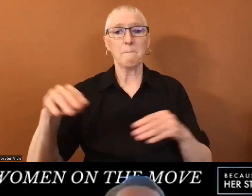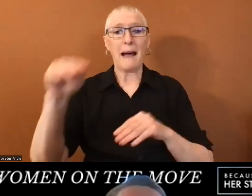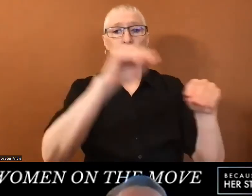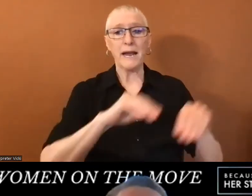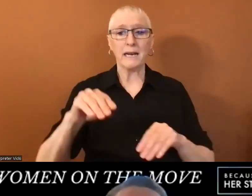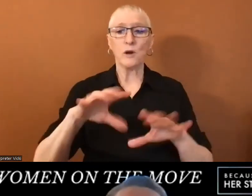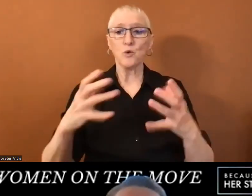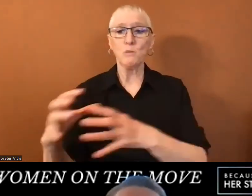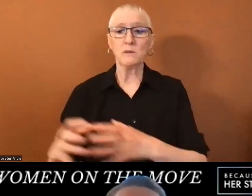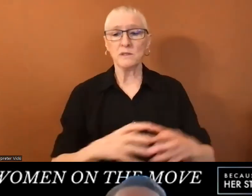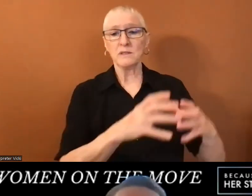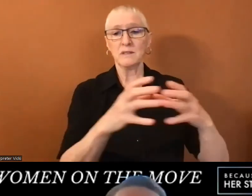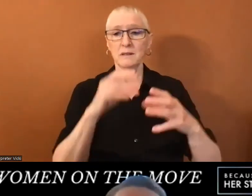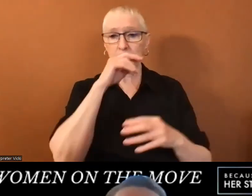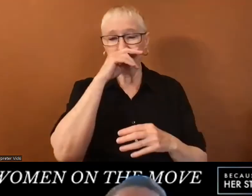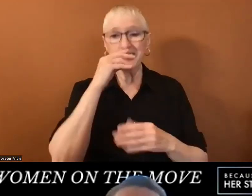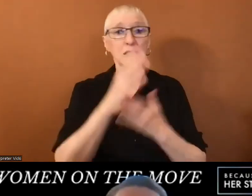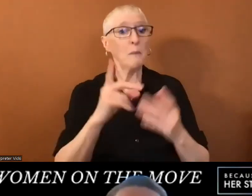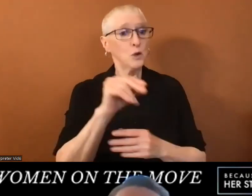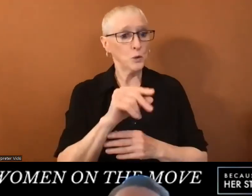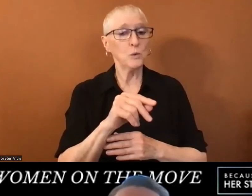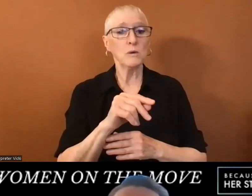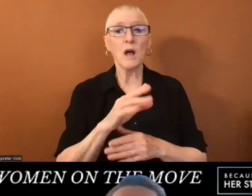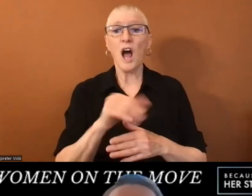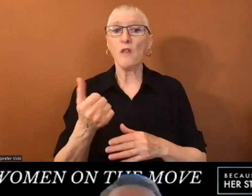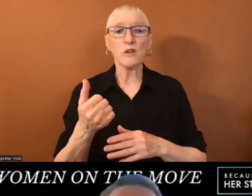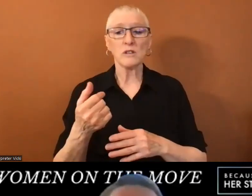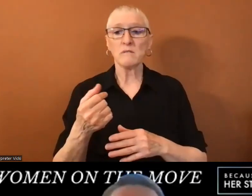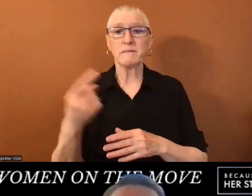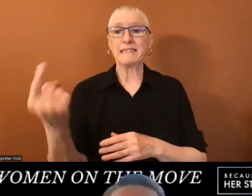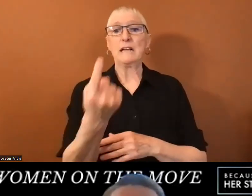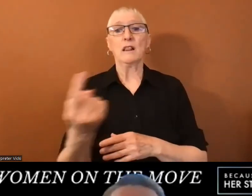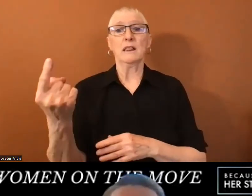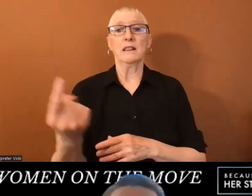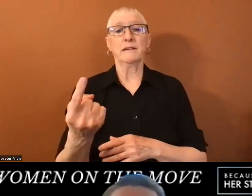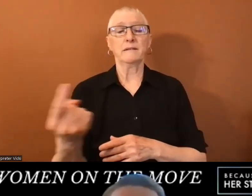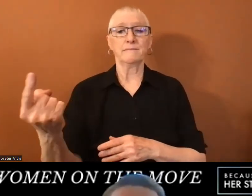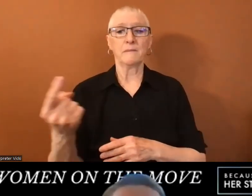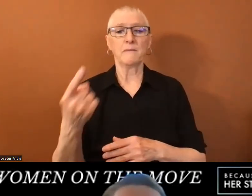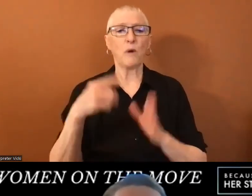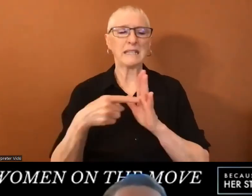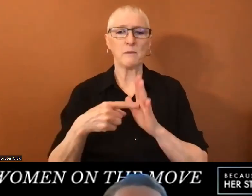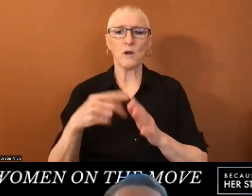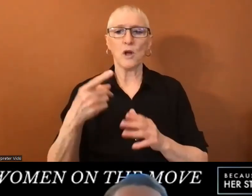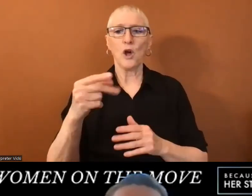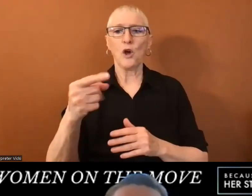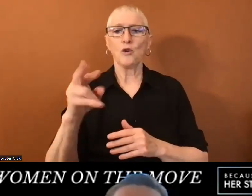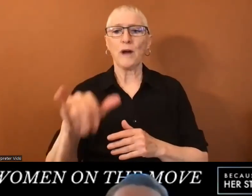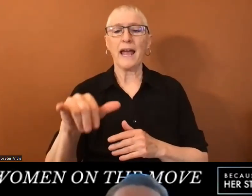Sarah: Some do um and others uh migrate as single animals. Um for example gray whales on the West coast